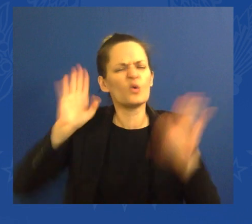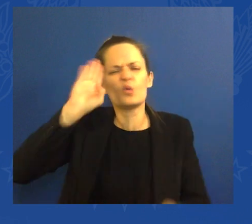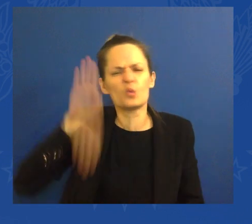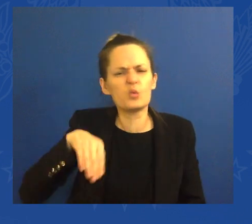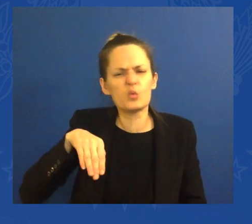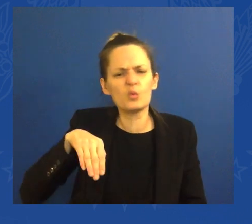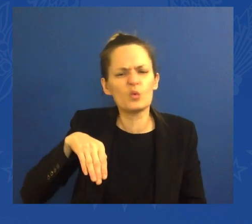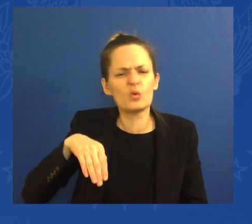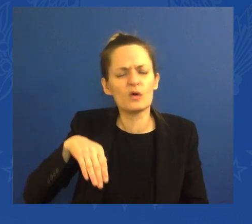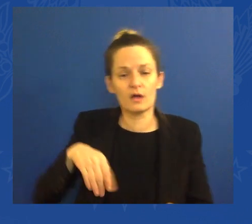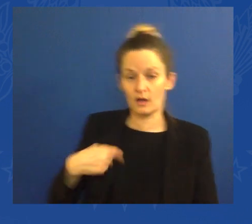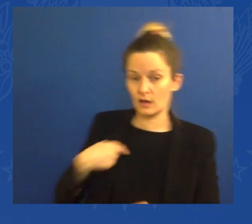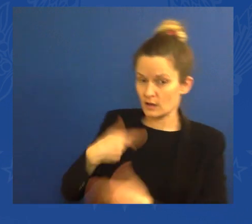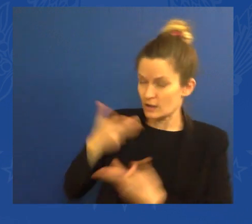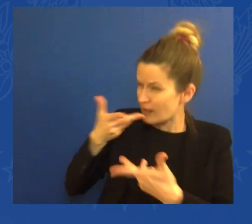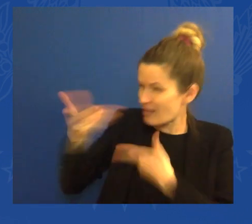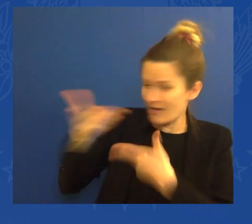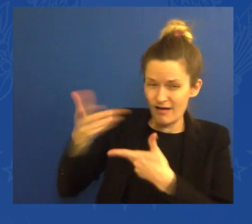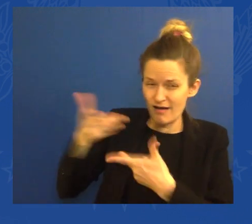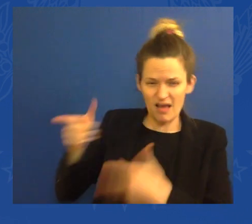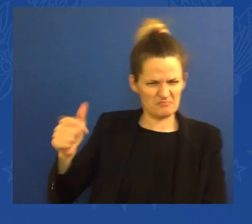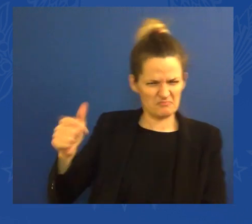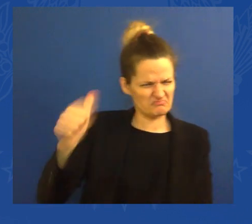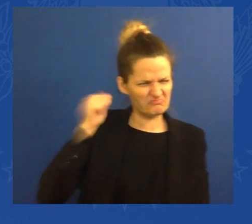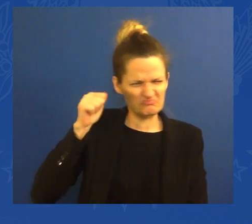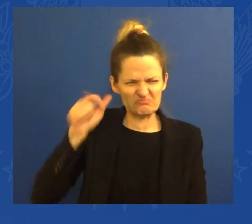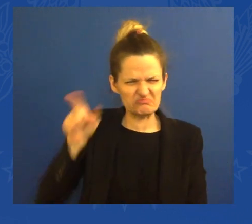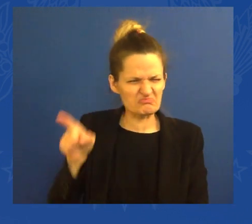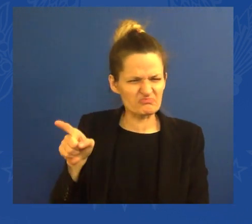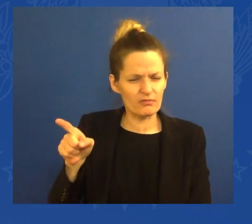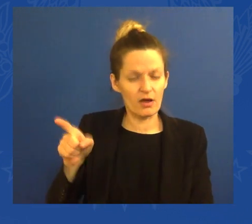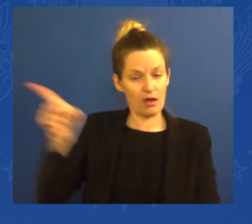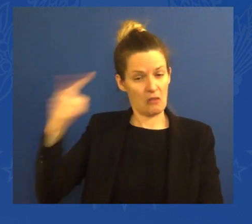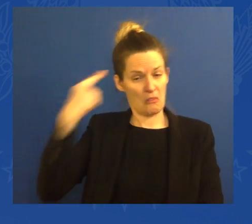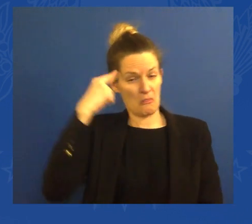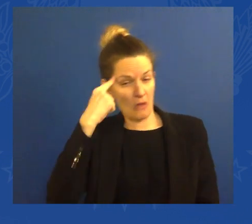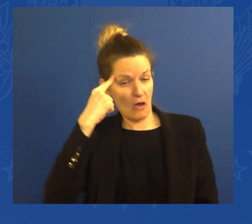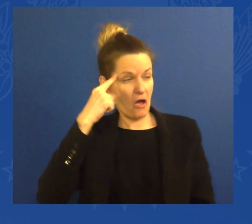He thought he could divide us at home. But he was wrong. We were ready.